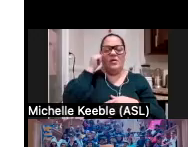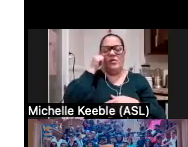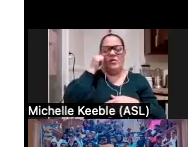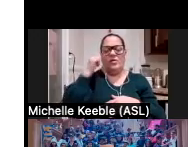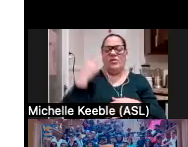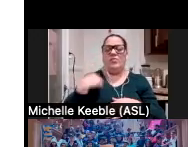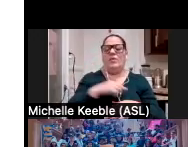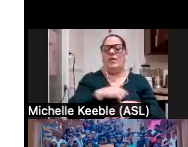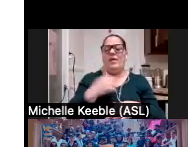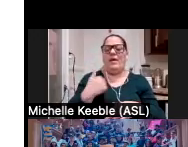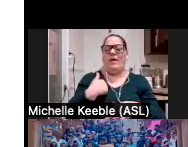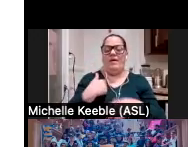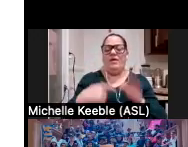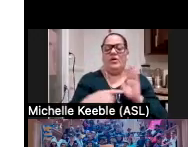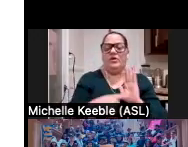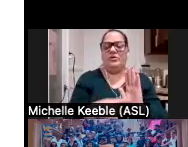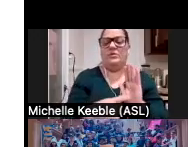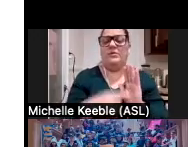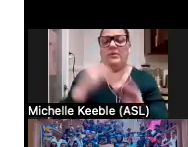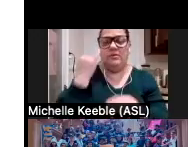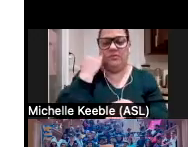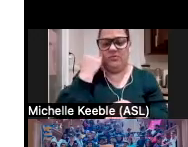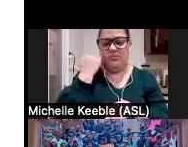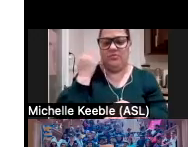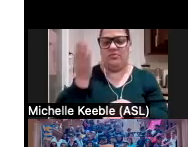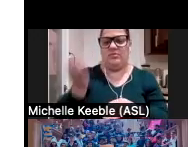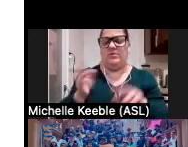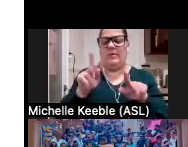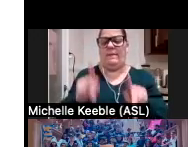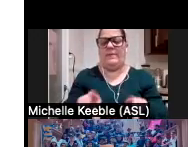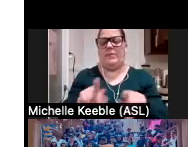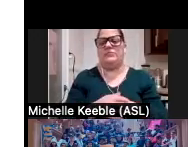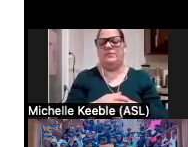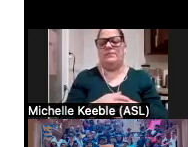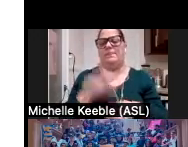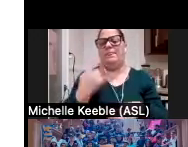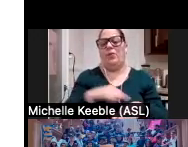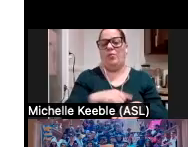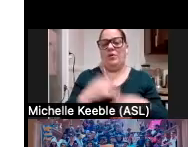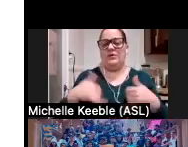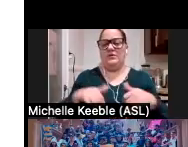in the exhibit as if you were actually there in person. Um we do still have the Past Perfect